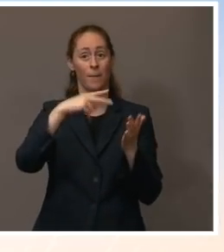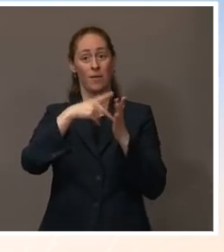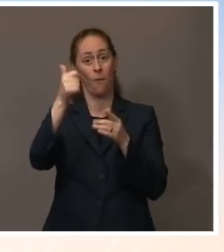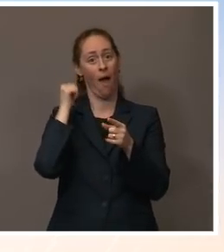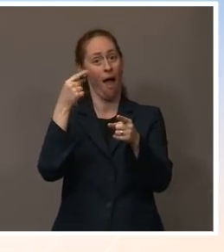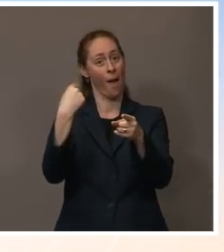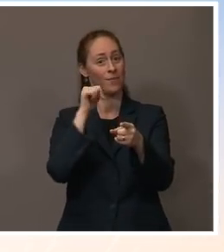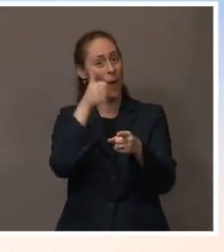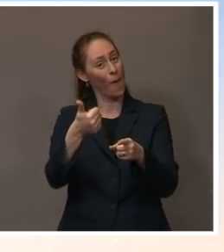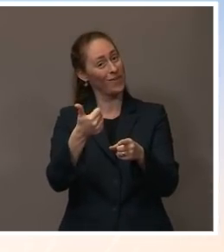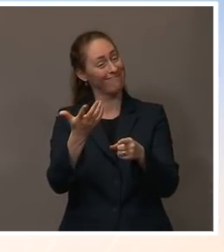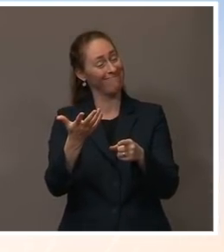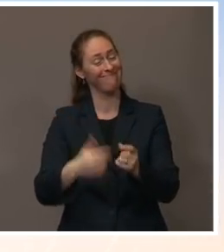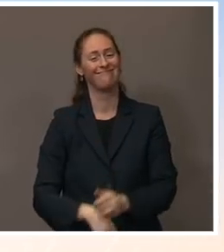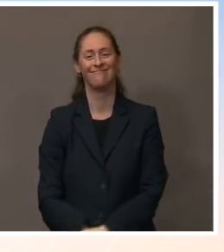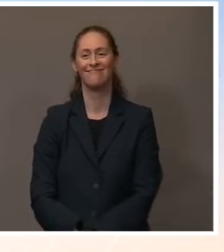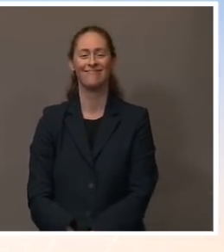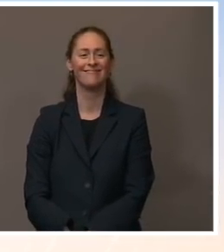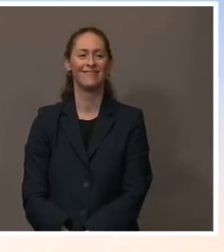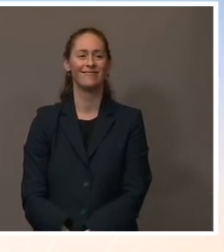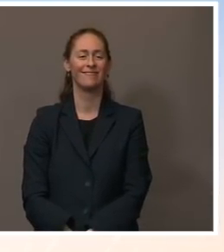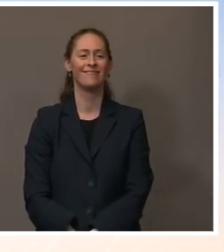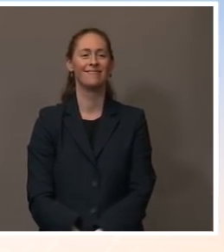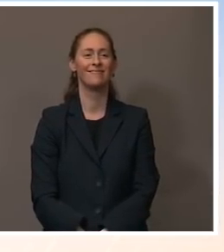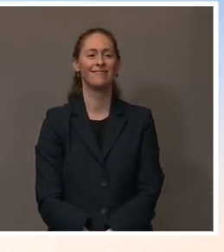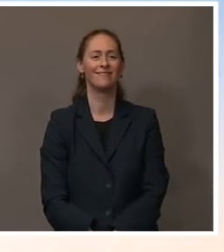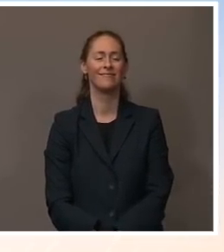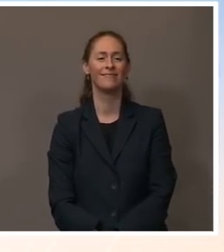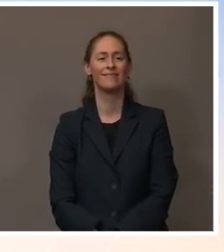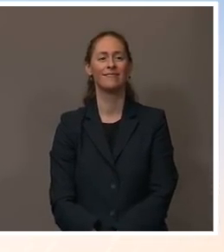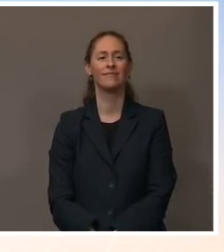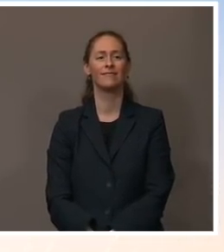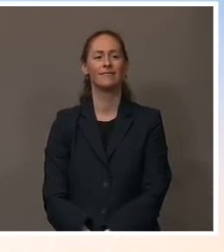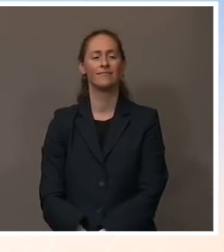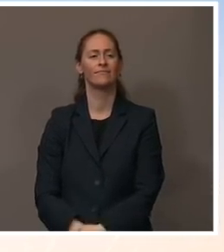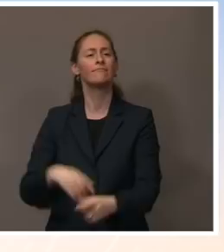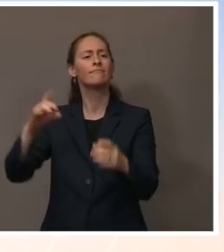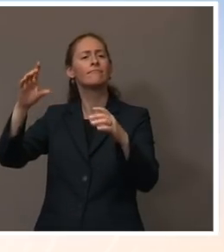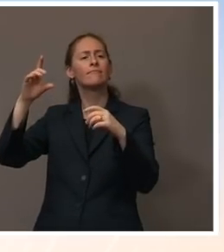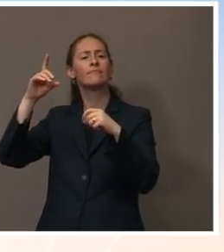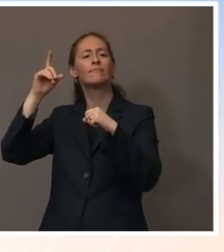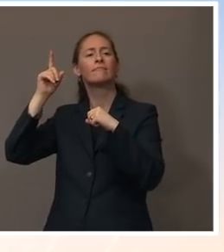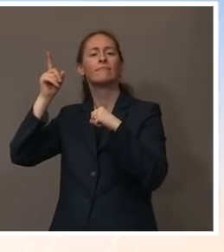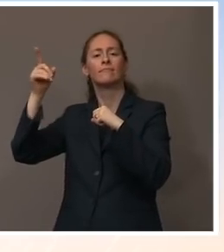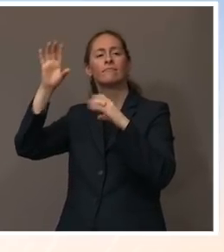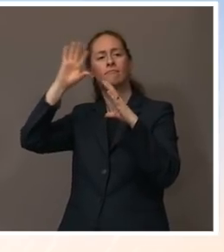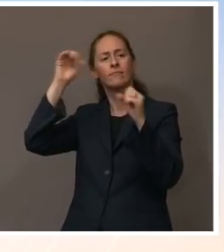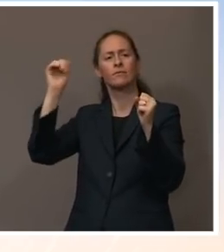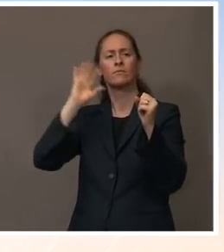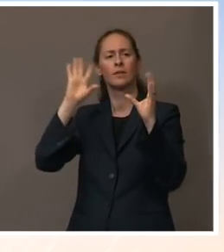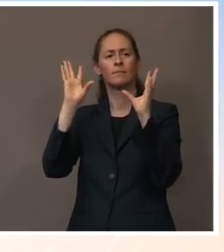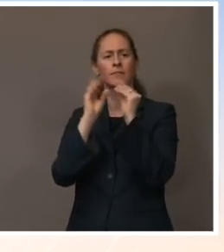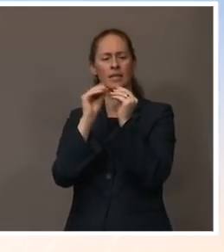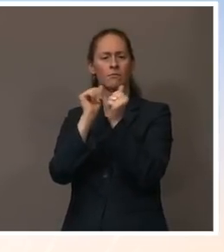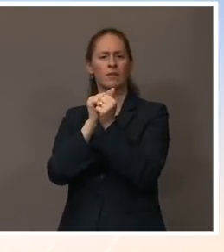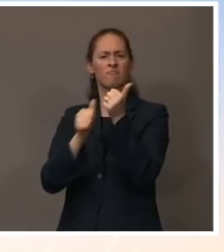of the Federal Reserve yesterday: Did the President bring up interest rates or express his view on the direction of interest rates at all?